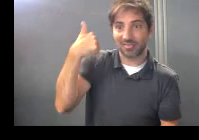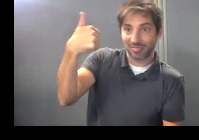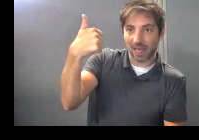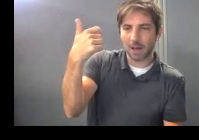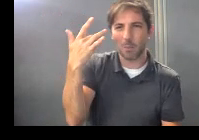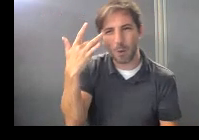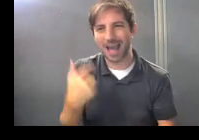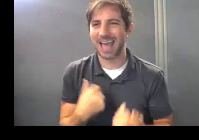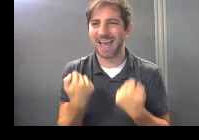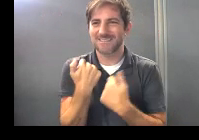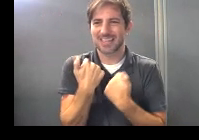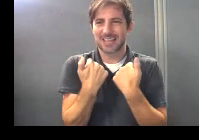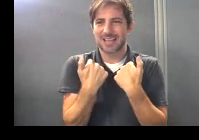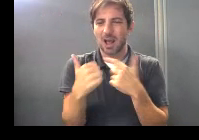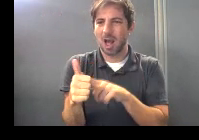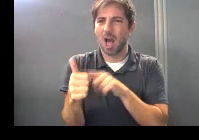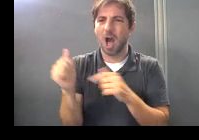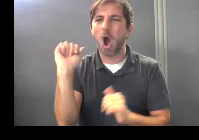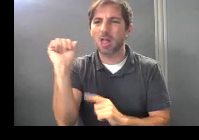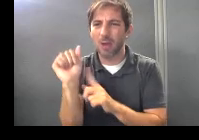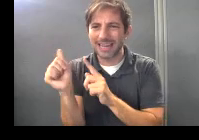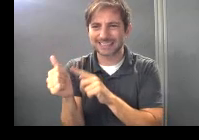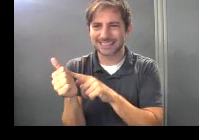IN MY THUMB. I ALSO HAVE IT IN MY KNEES.